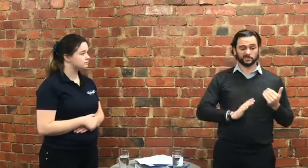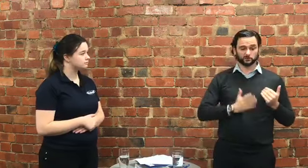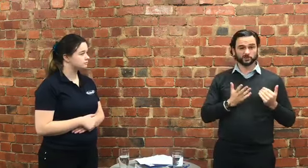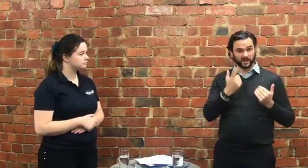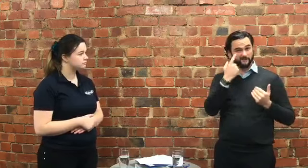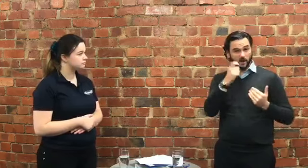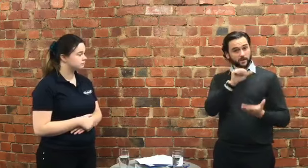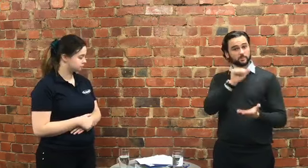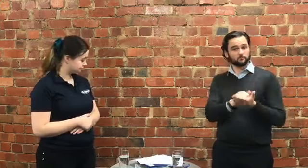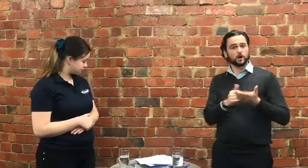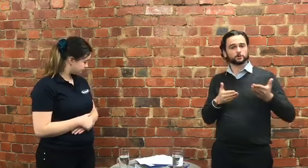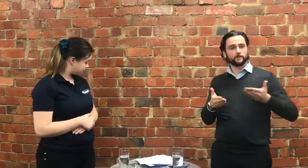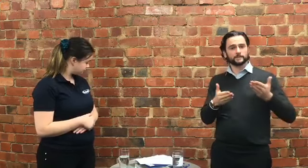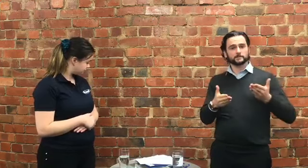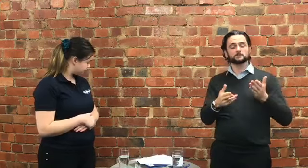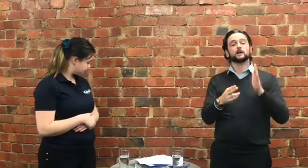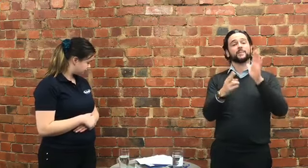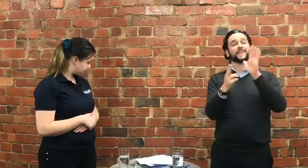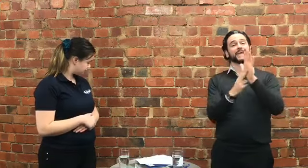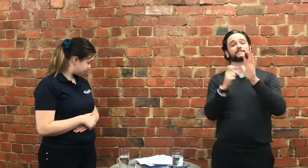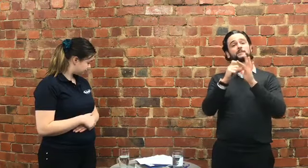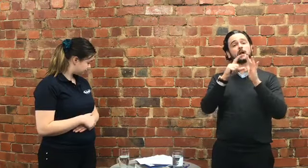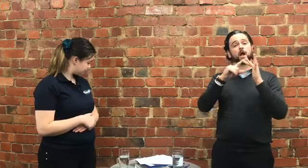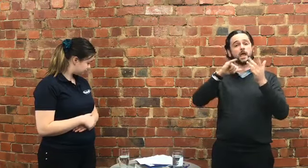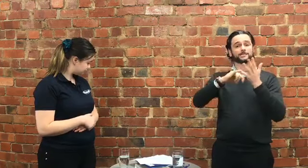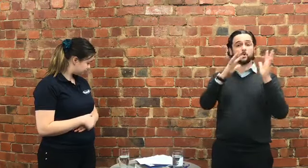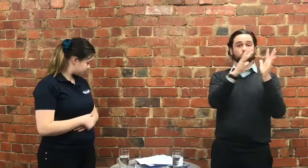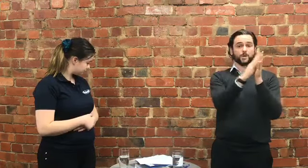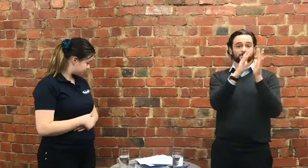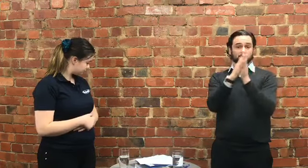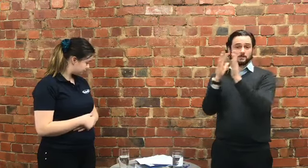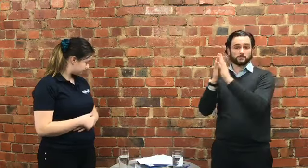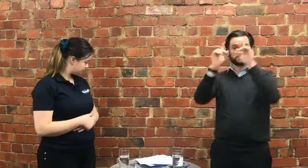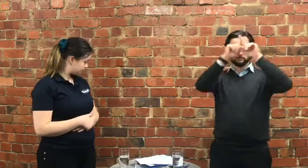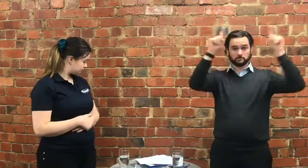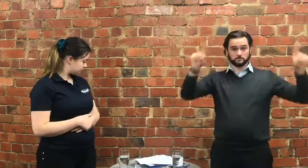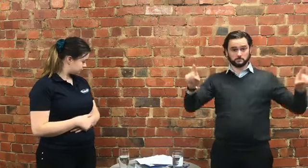If you self-manage the plan, the NDIS website has,